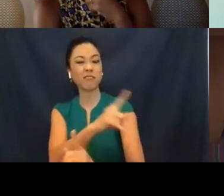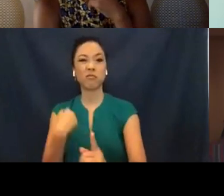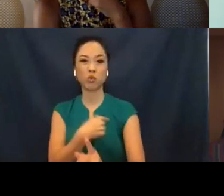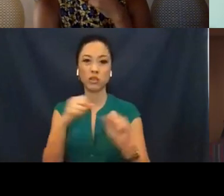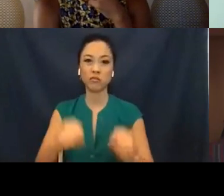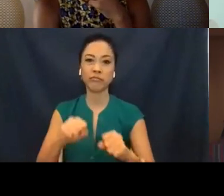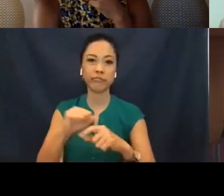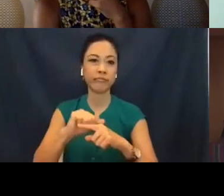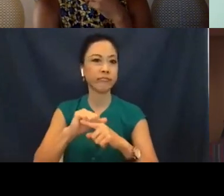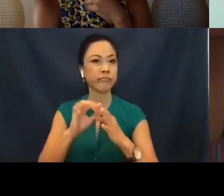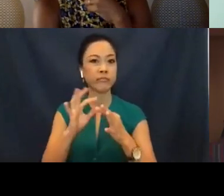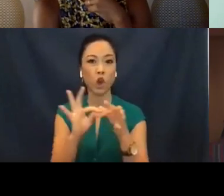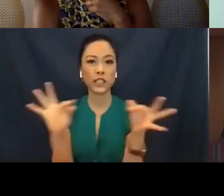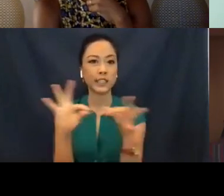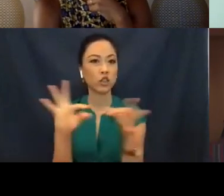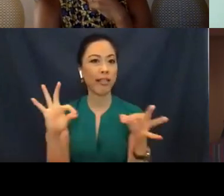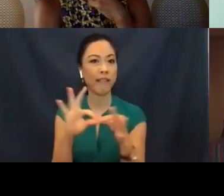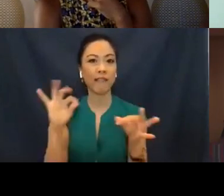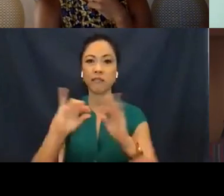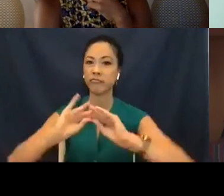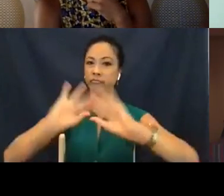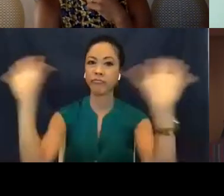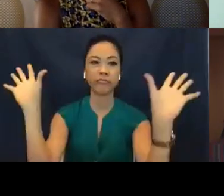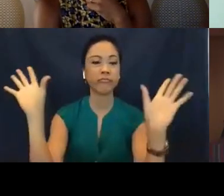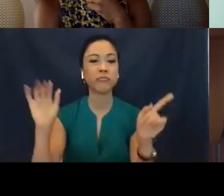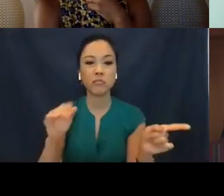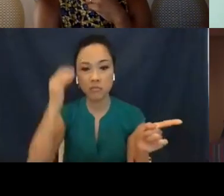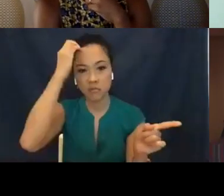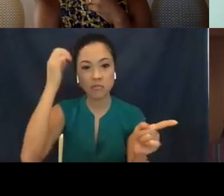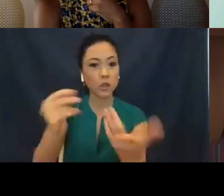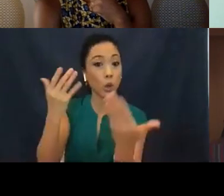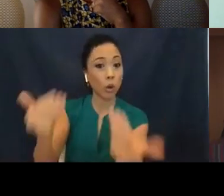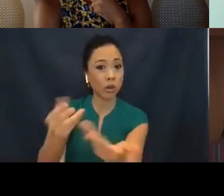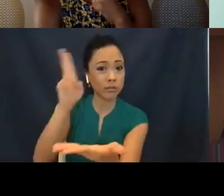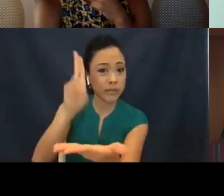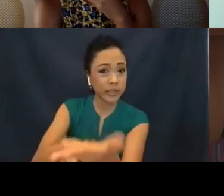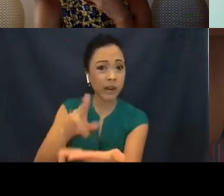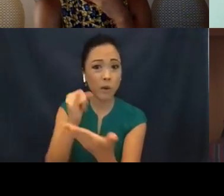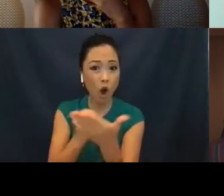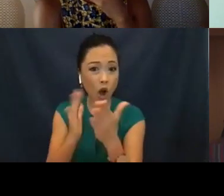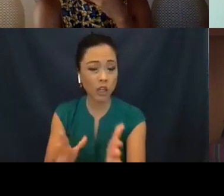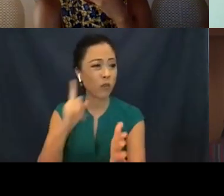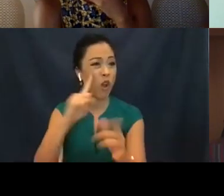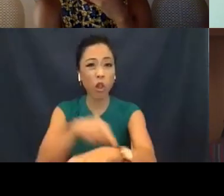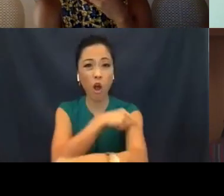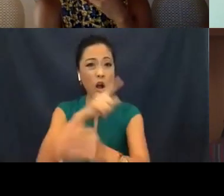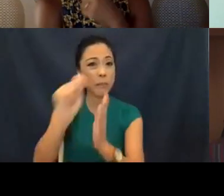longer periods of time. >> ANNA GLASS: I think that is right.